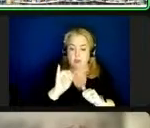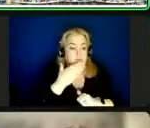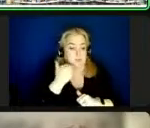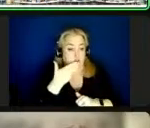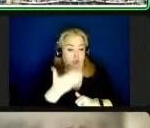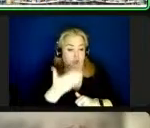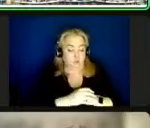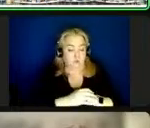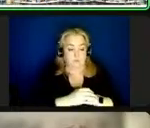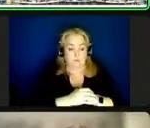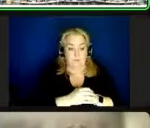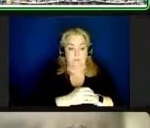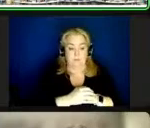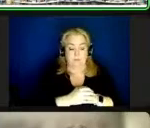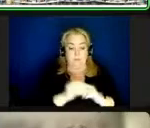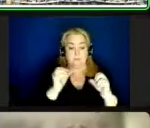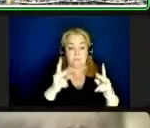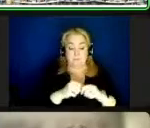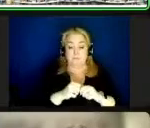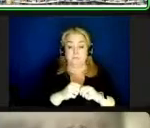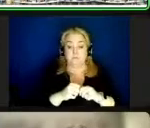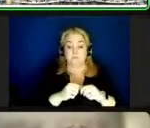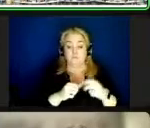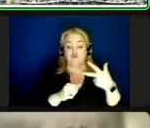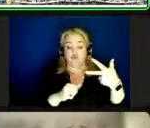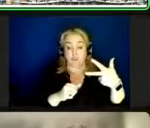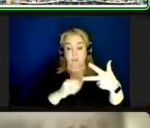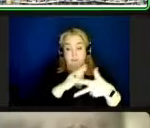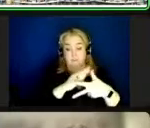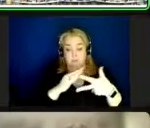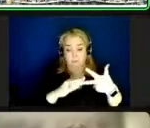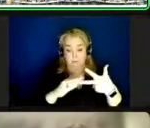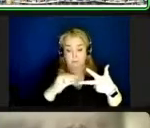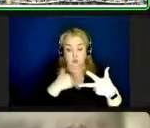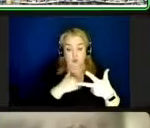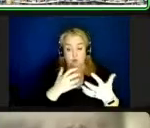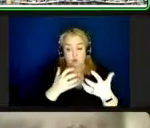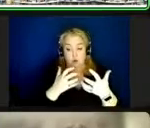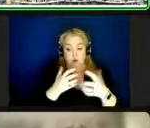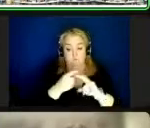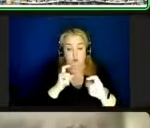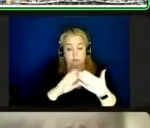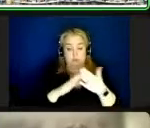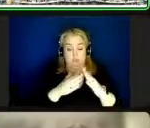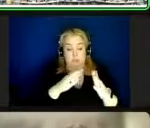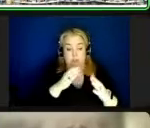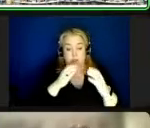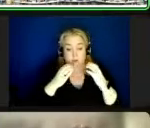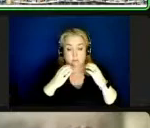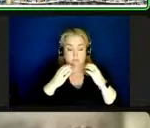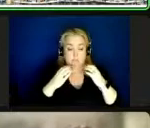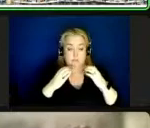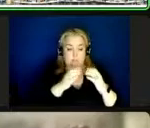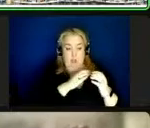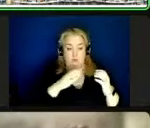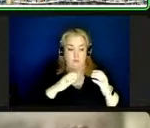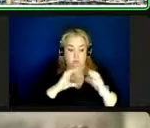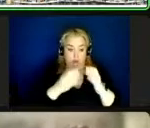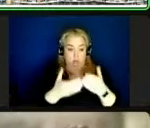MOSS ADAMS THEN GO BACK AND FORTH. CAN YOU HEAR ME? JUST GIVE YOU A LITTLE CLOSER OF THE MICROPHONE PLEASE. I CAN TRY. THAT'S BETTER.